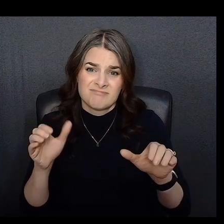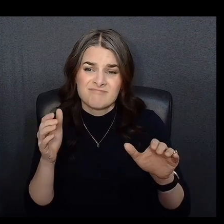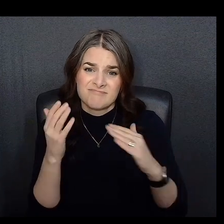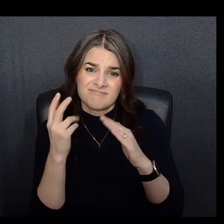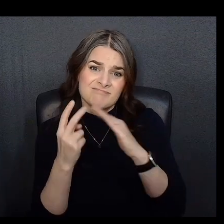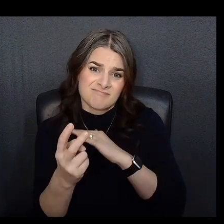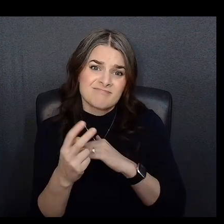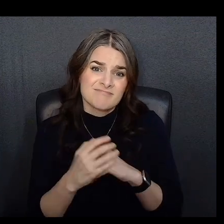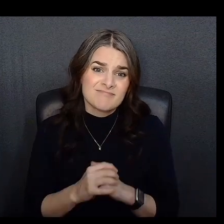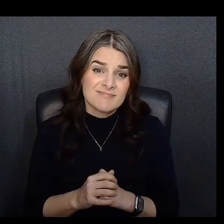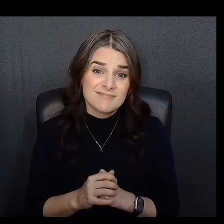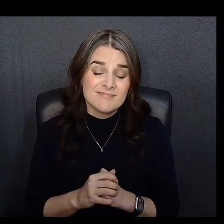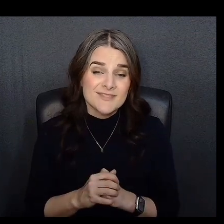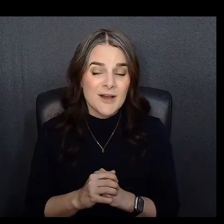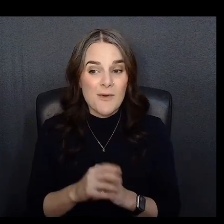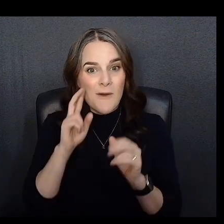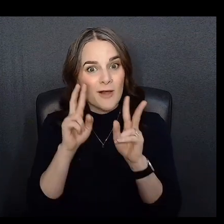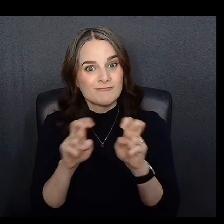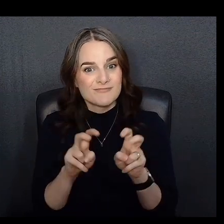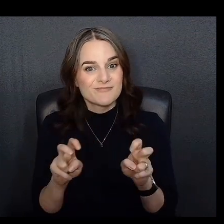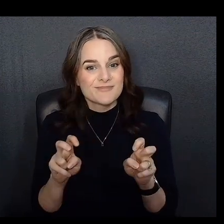So we're going to look some more at specific application